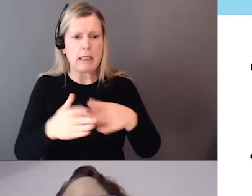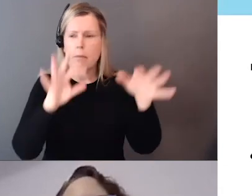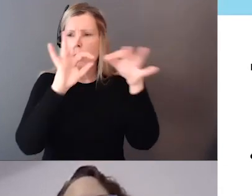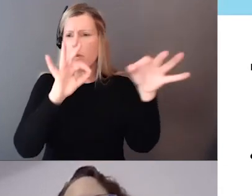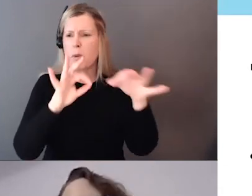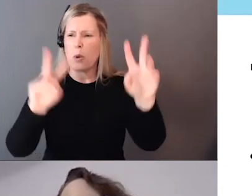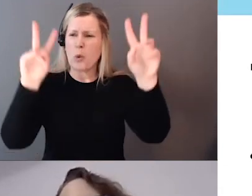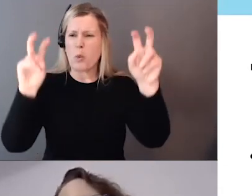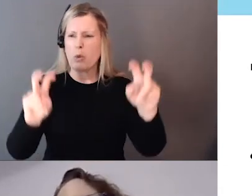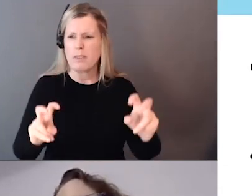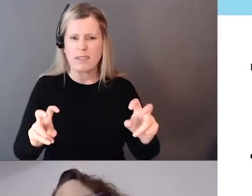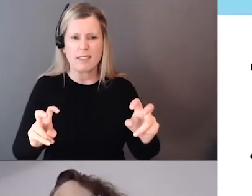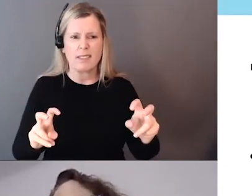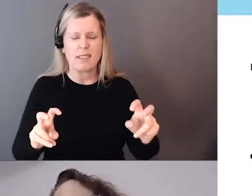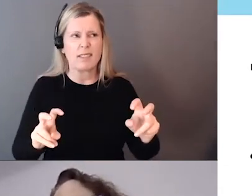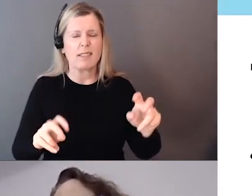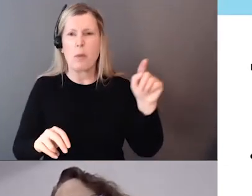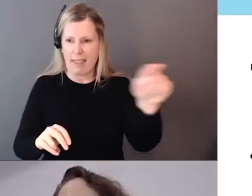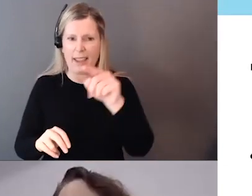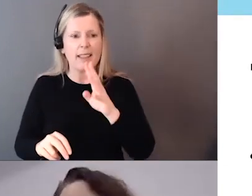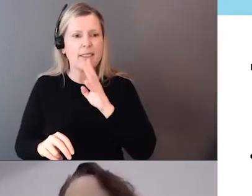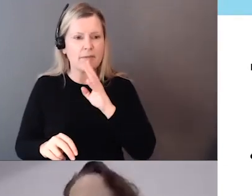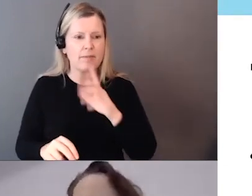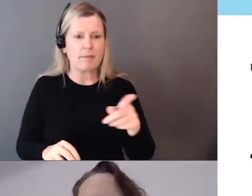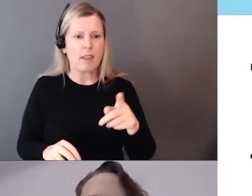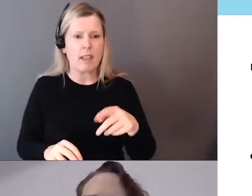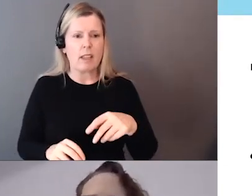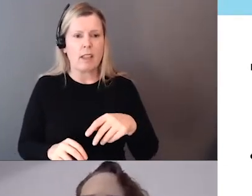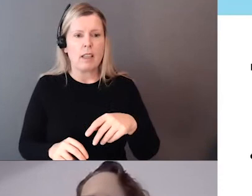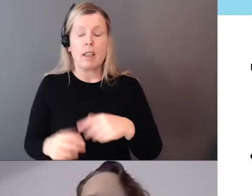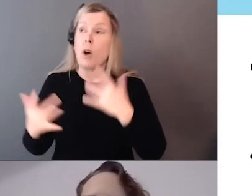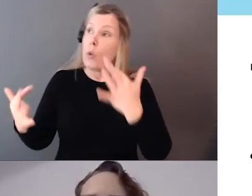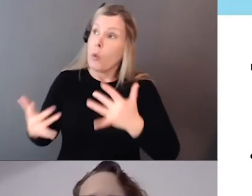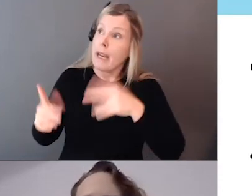in this area. Claim duration was a big issue for the return to work coordinators. They were